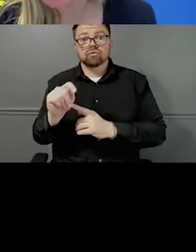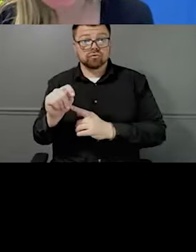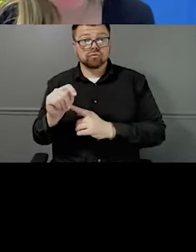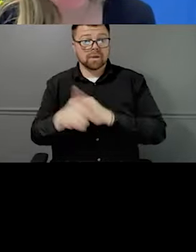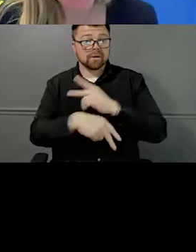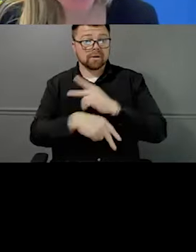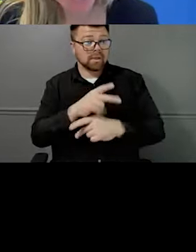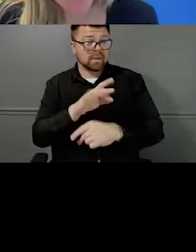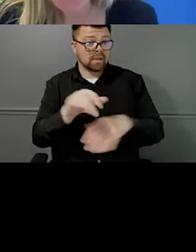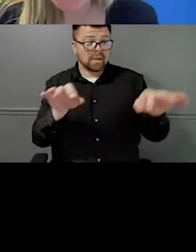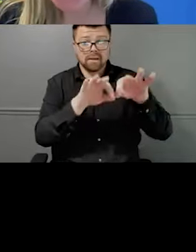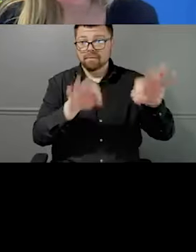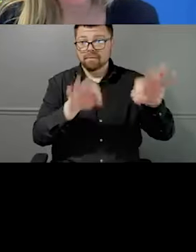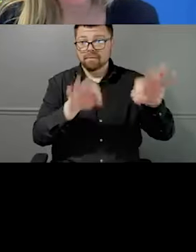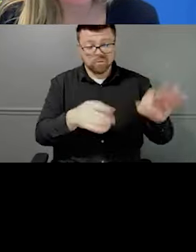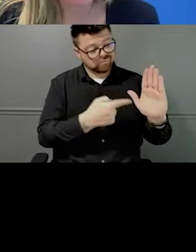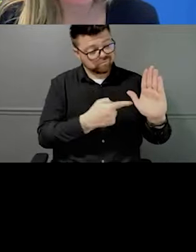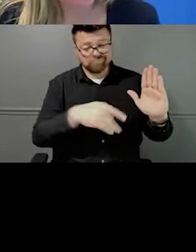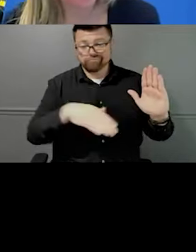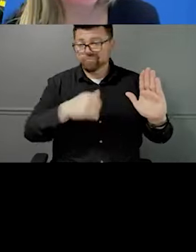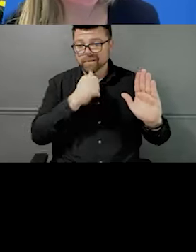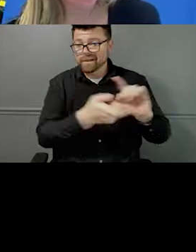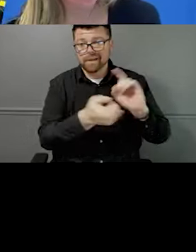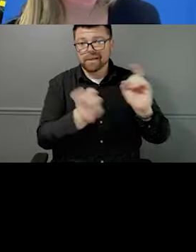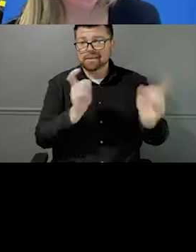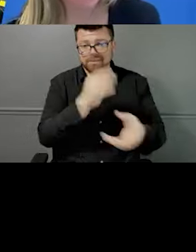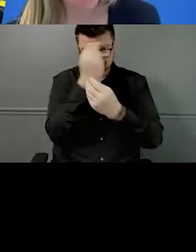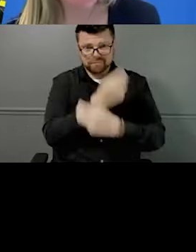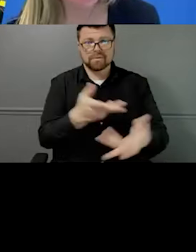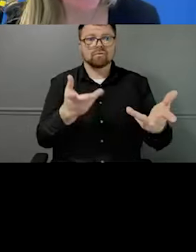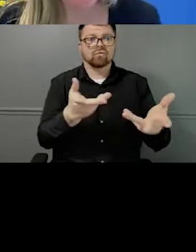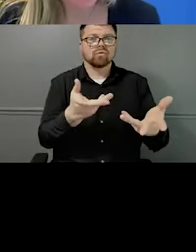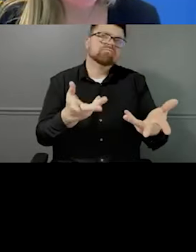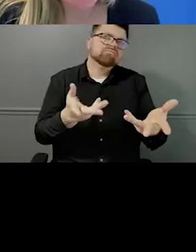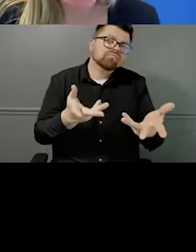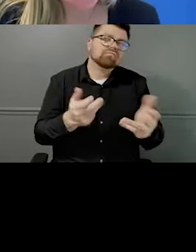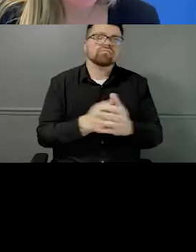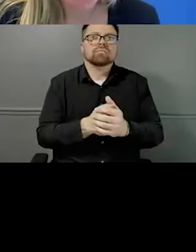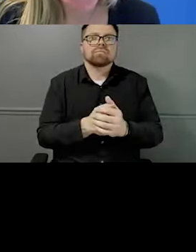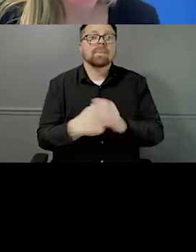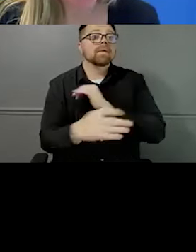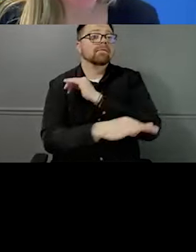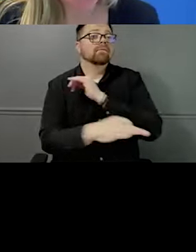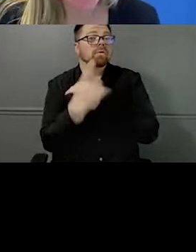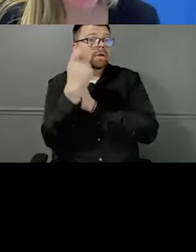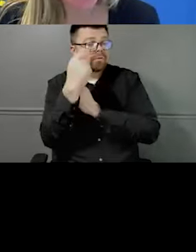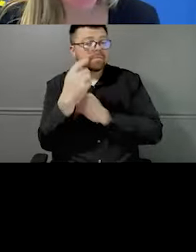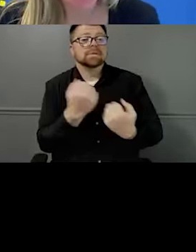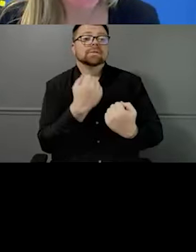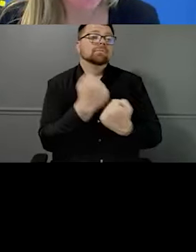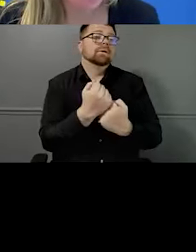This has not changed to disclose really foreign government-sponsored talent recruitment programs